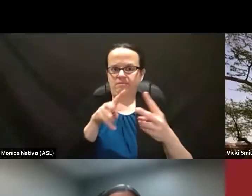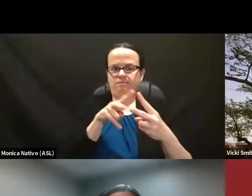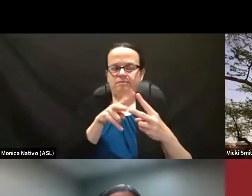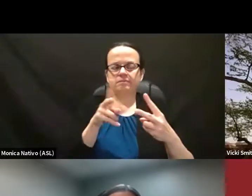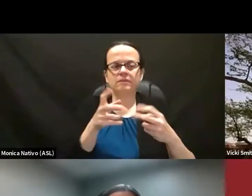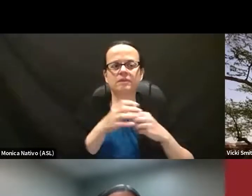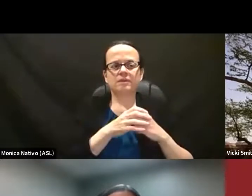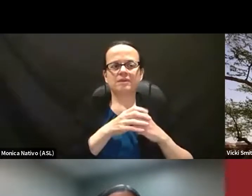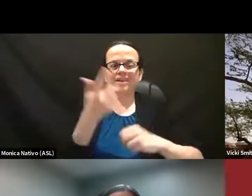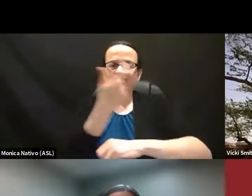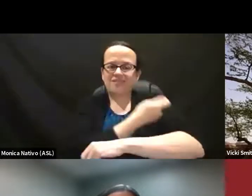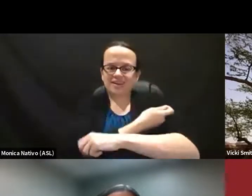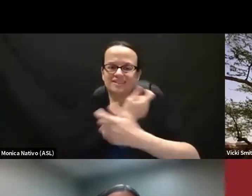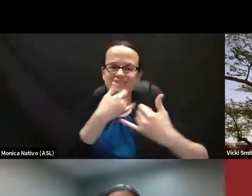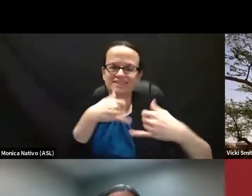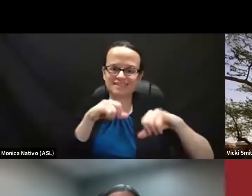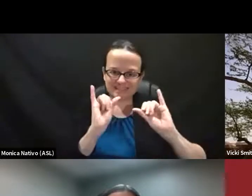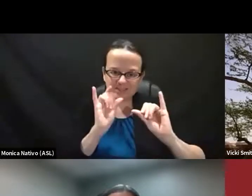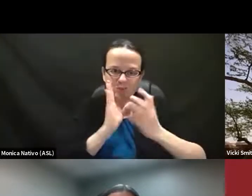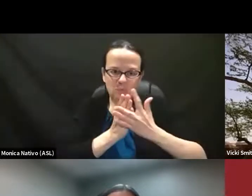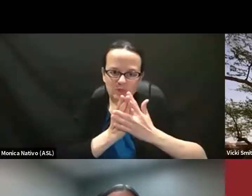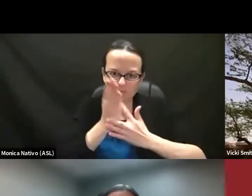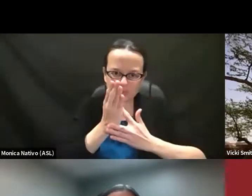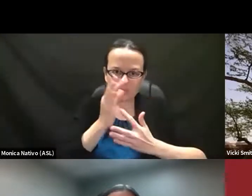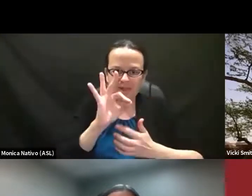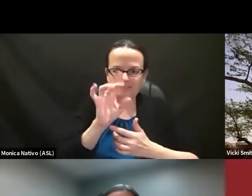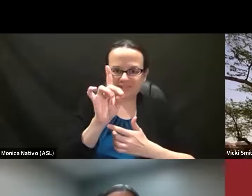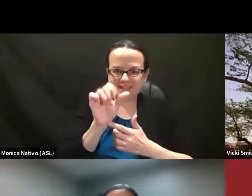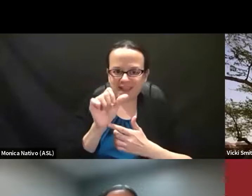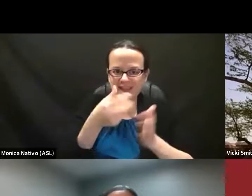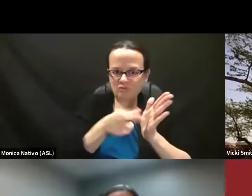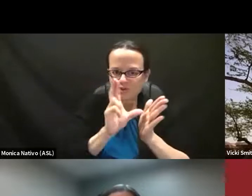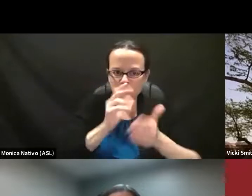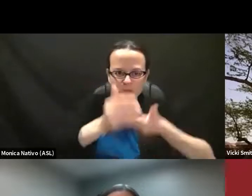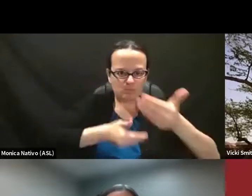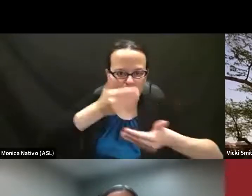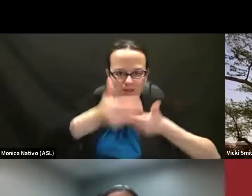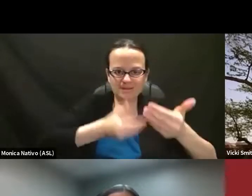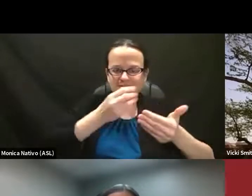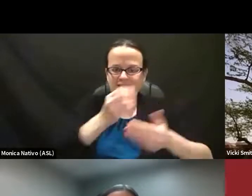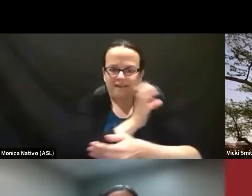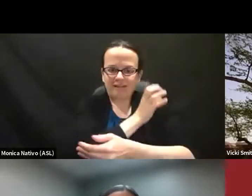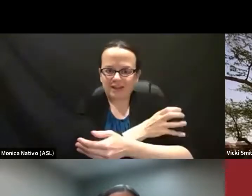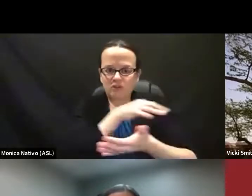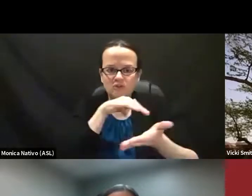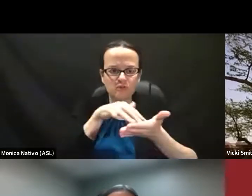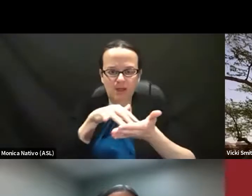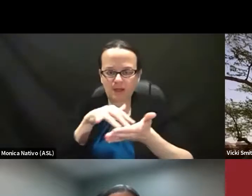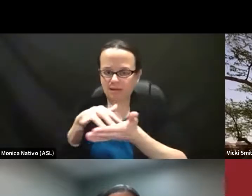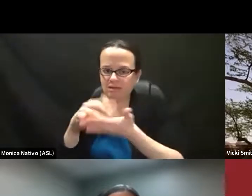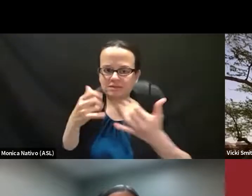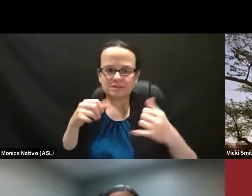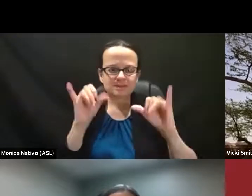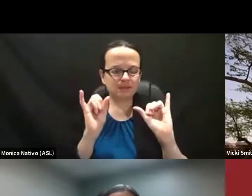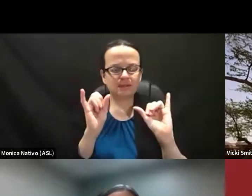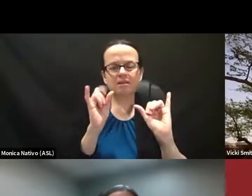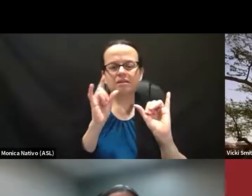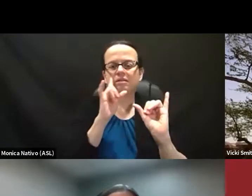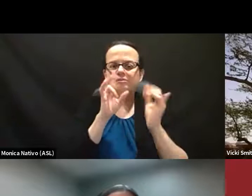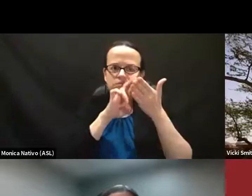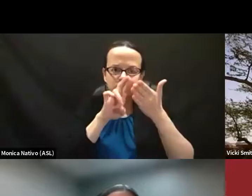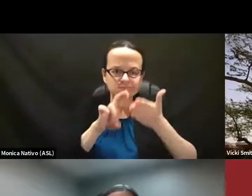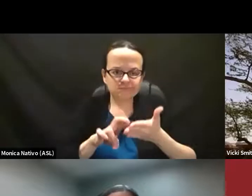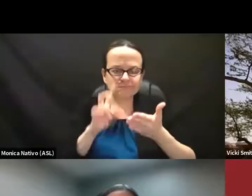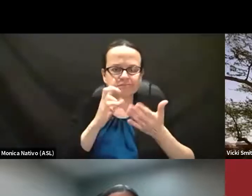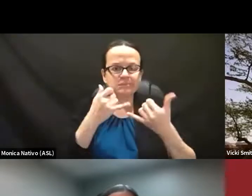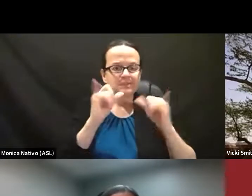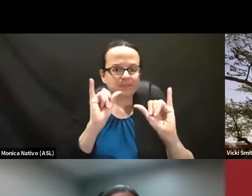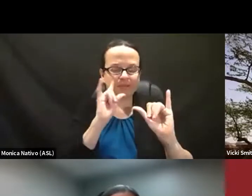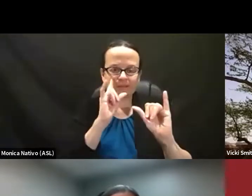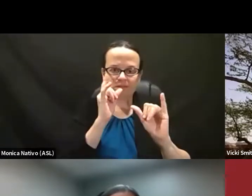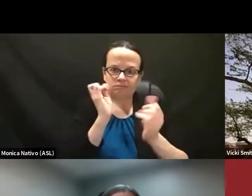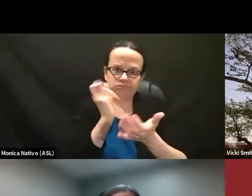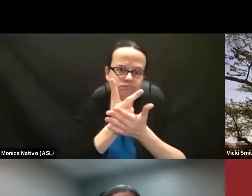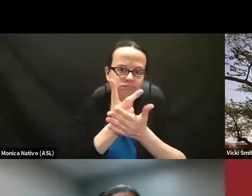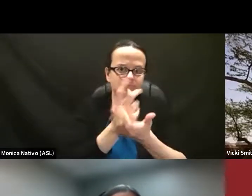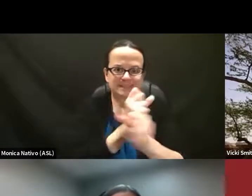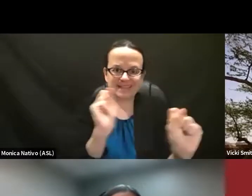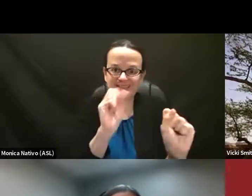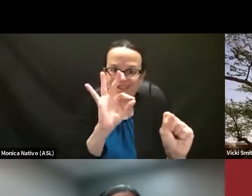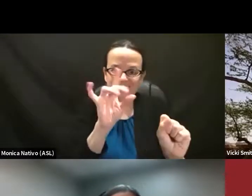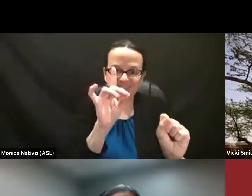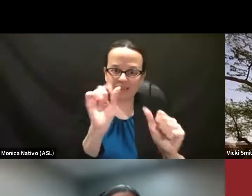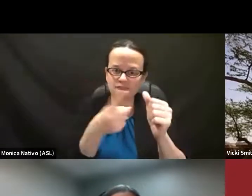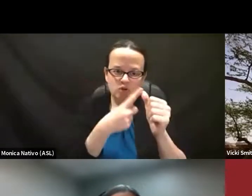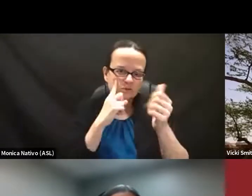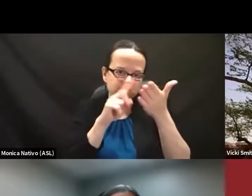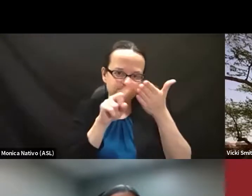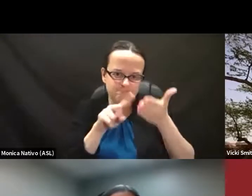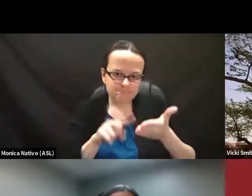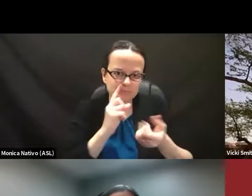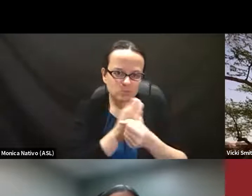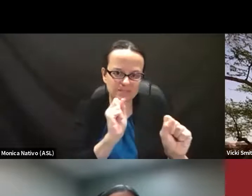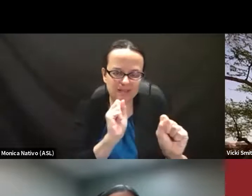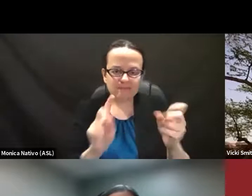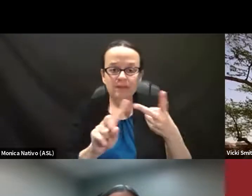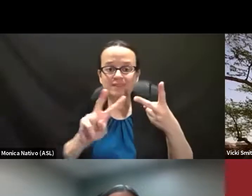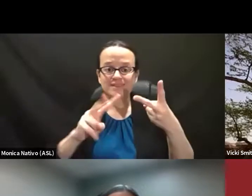Josh Allen (RN): The vaccines still went through an FDA review process and clinical trials studies to confirm that they number one are safe that's actually the first thing the FDA looks at and then number two, of course, that they're effective.